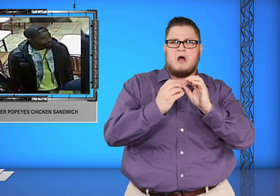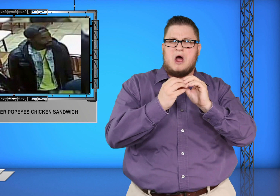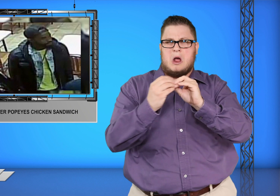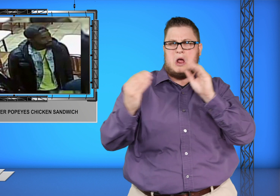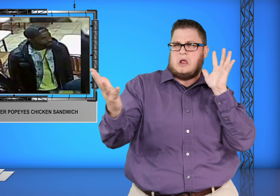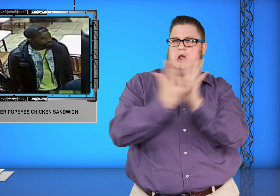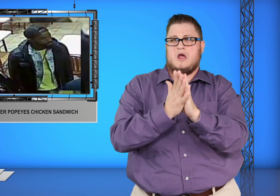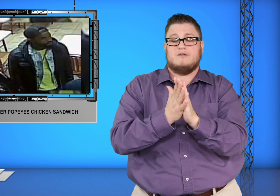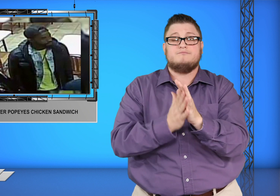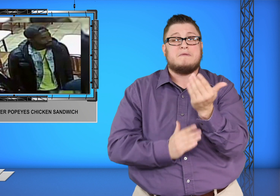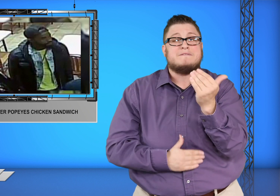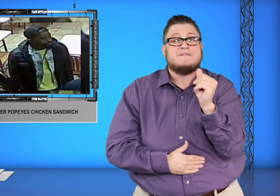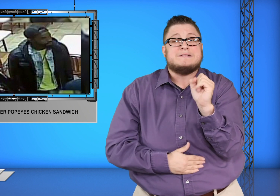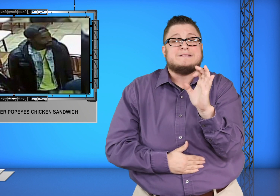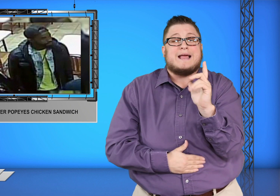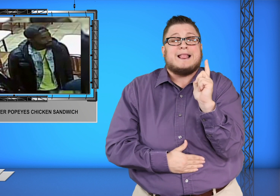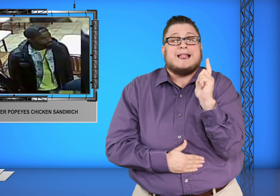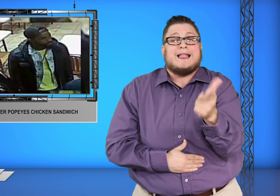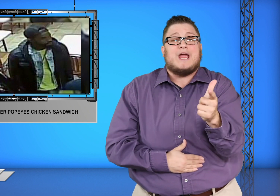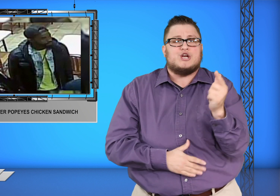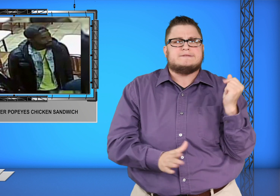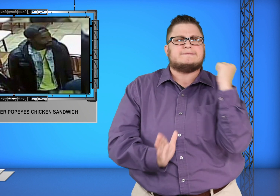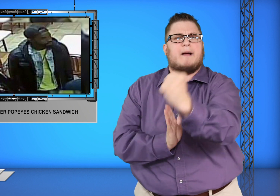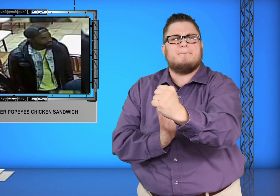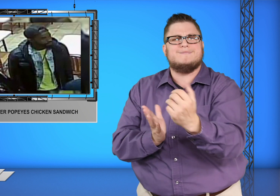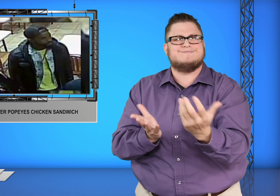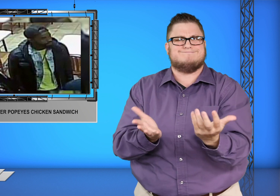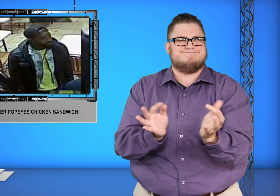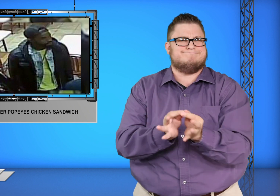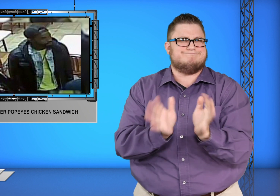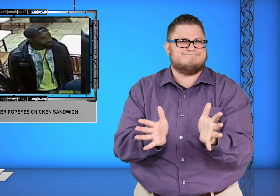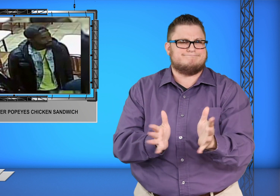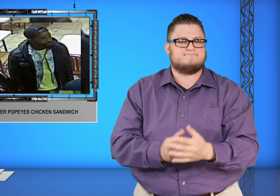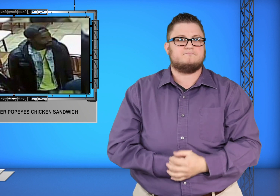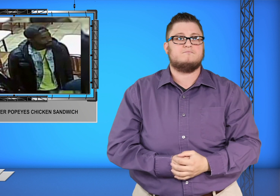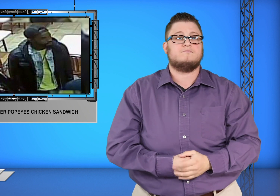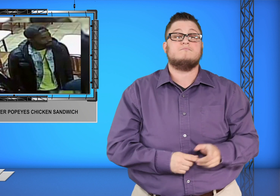after the two men got into an argument.